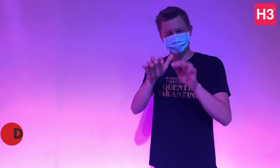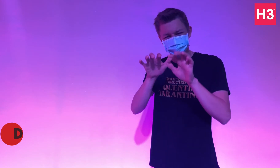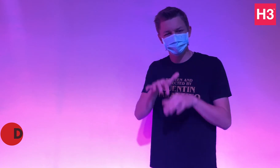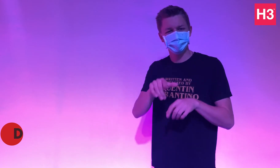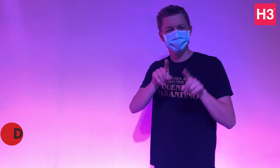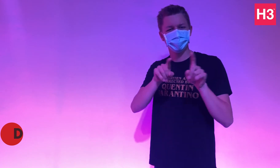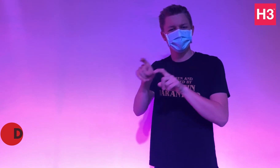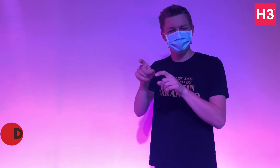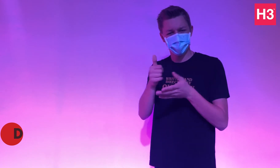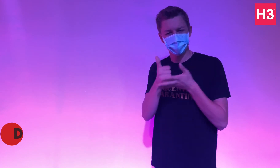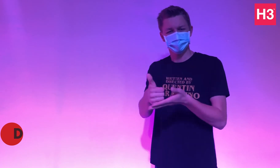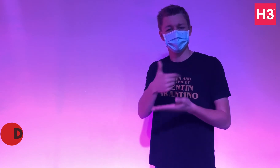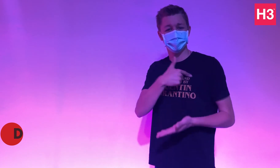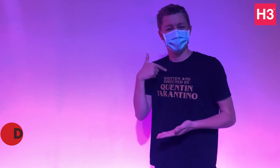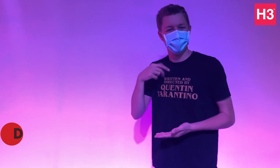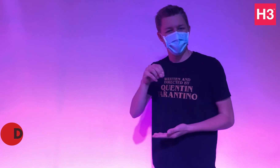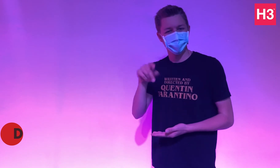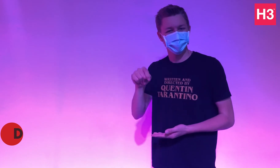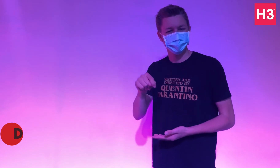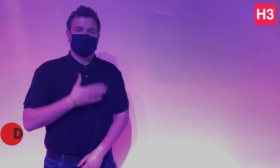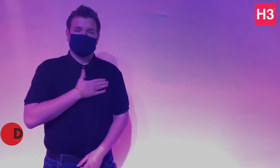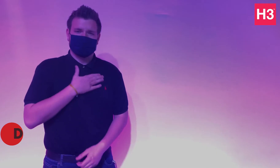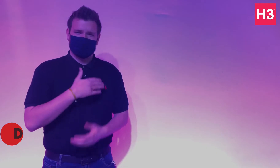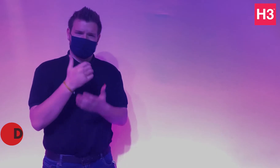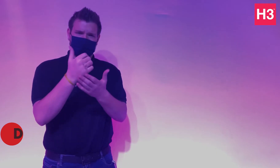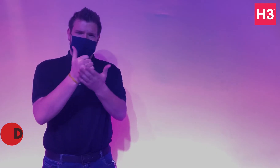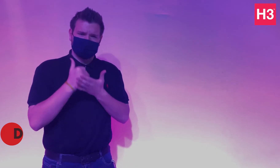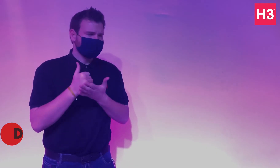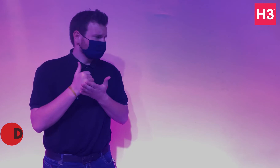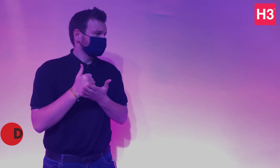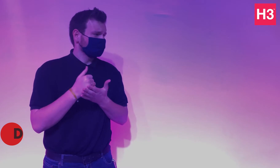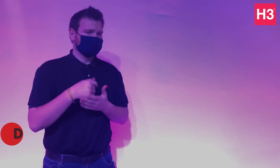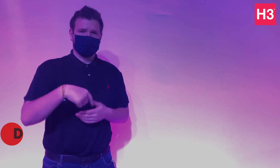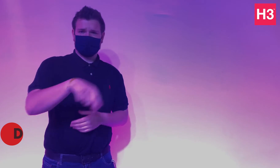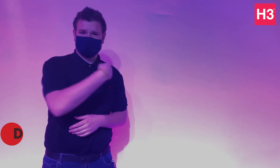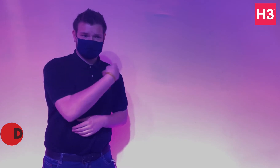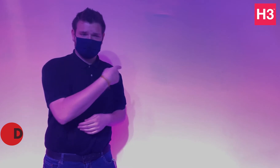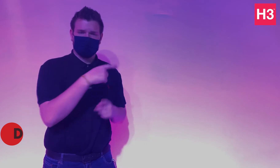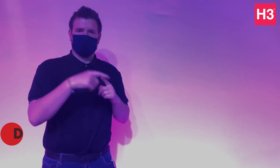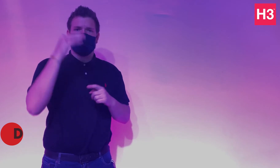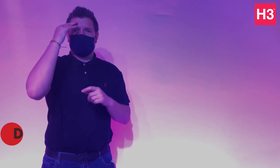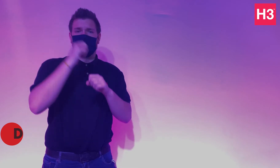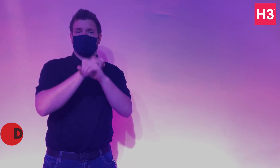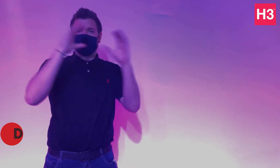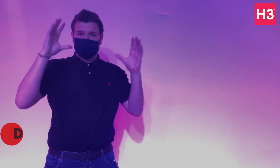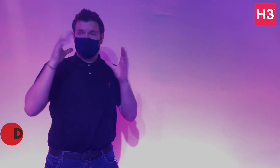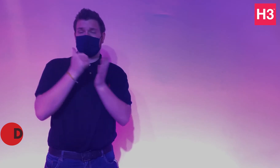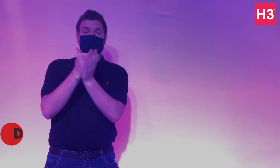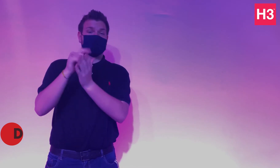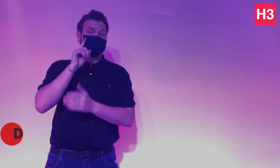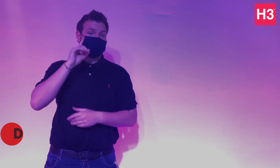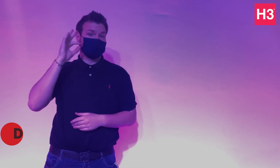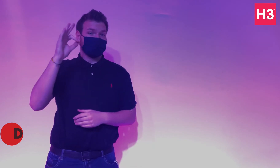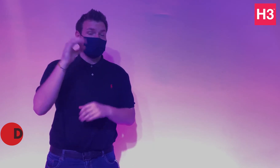By taking the survey to help us out! Please help us get a vision to share better with DeafDots so they